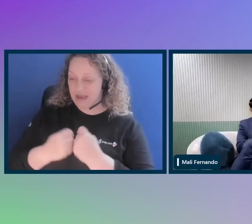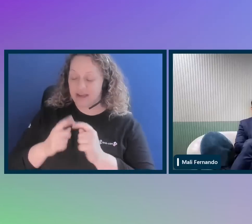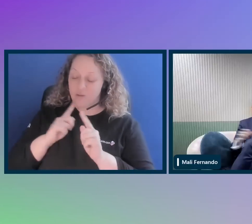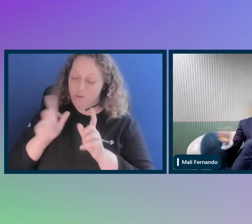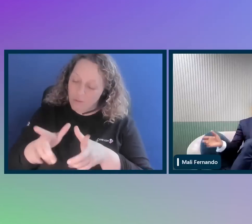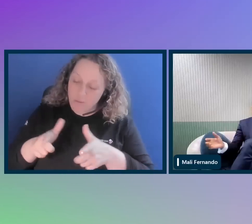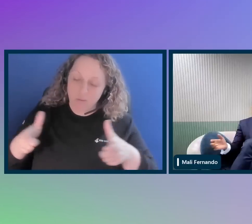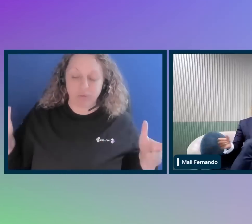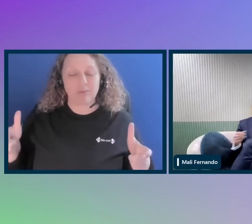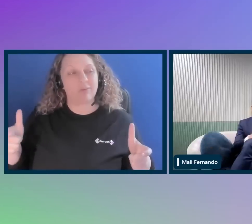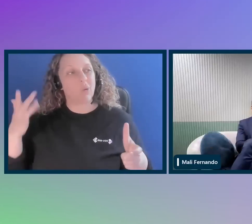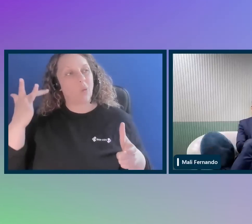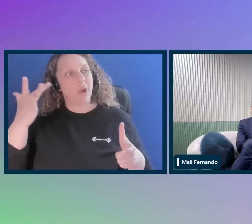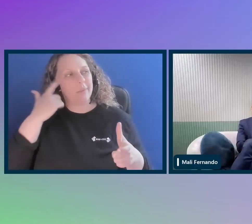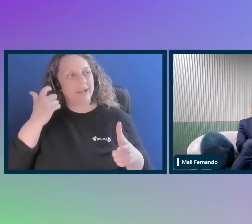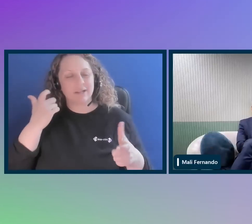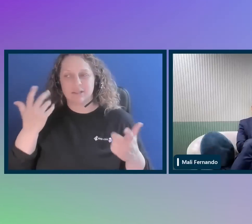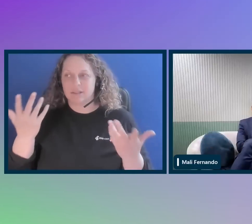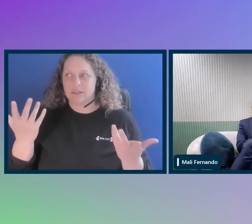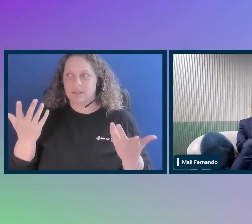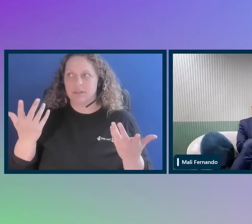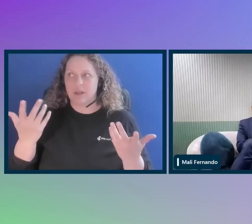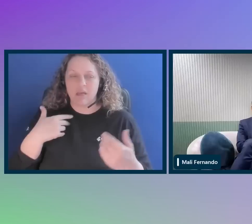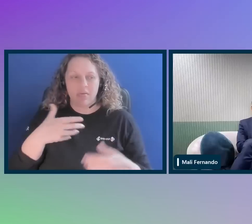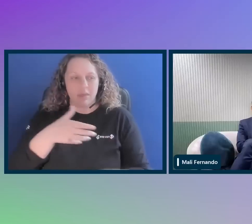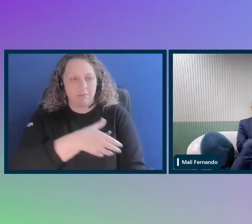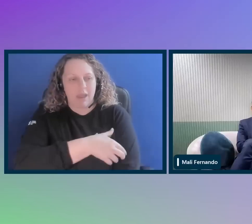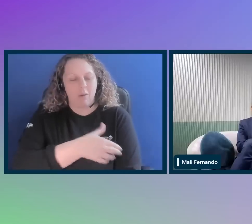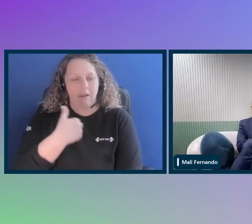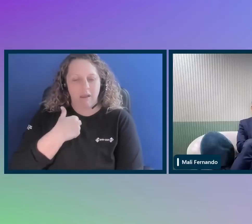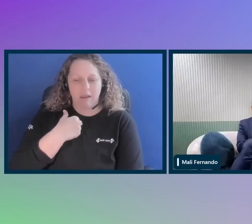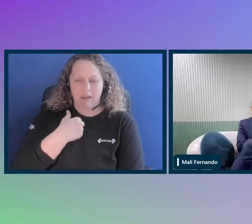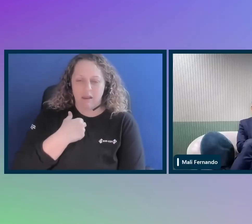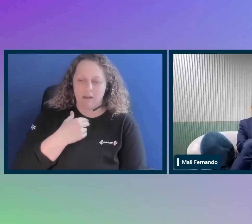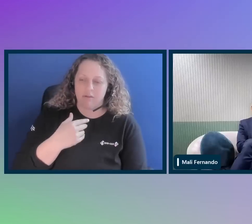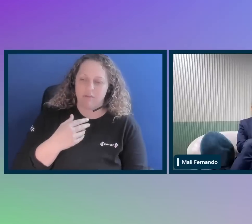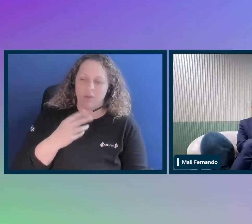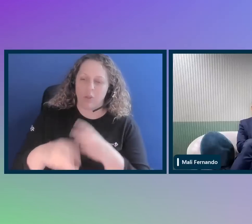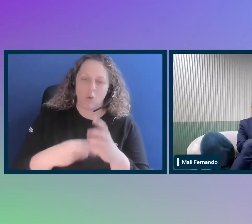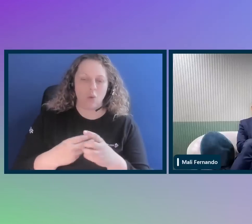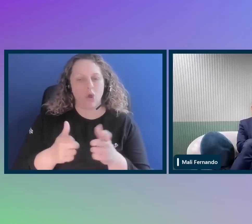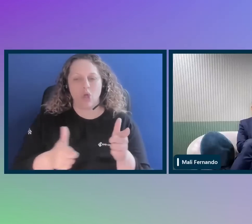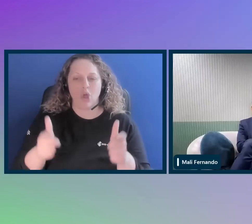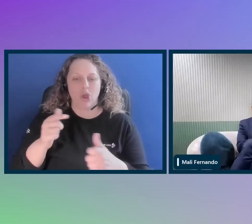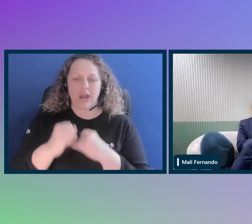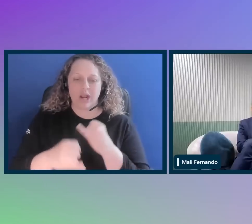by the fact that I've got the power of one of the world's largest international banks behind us,